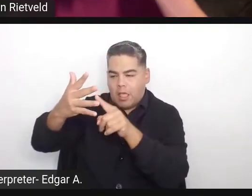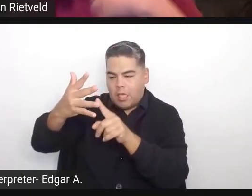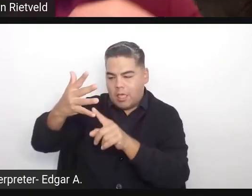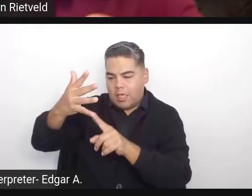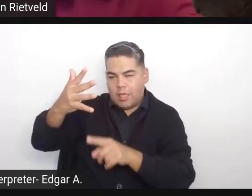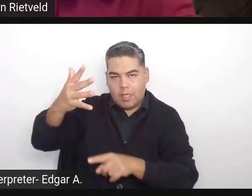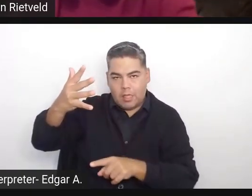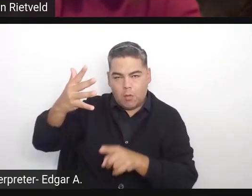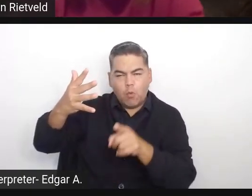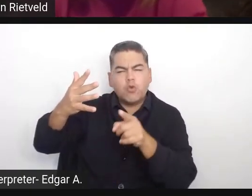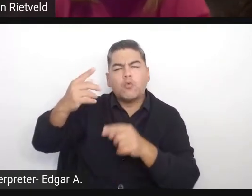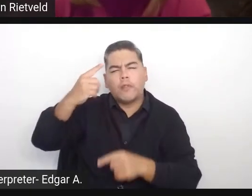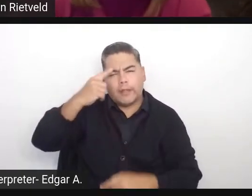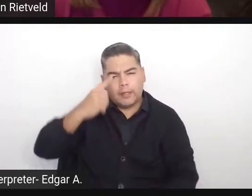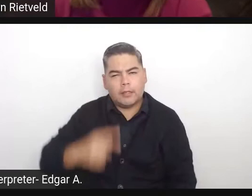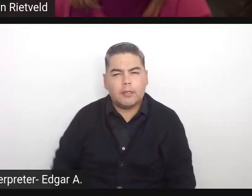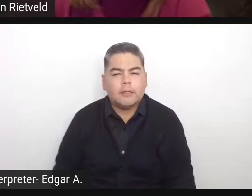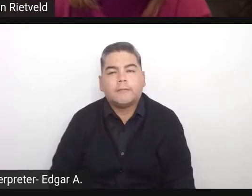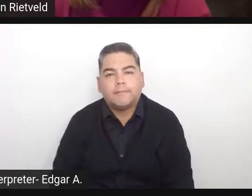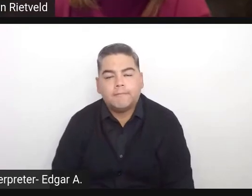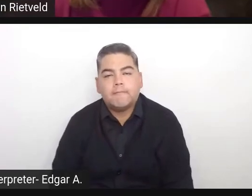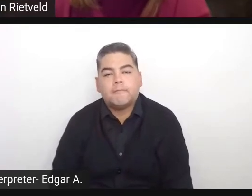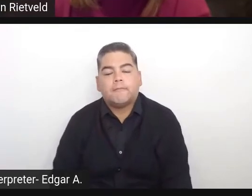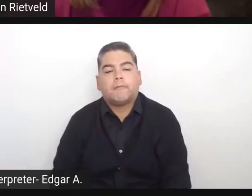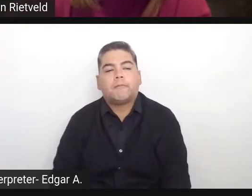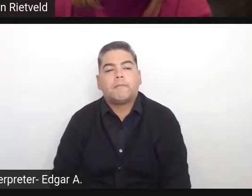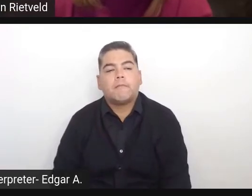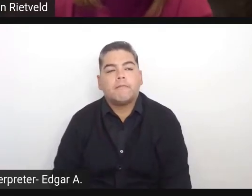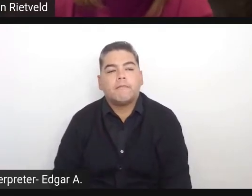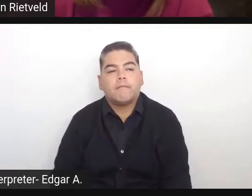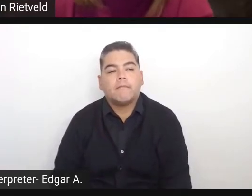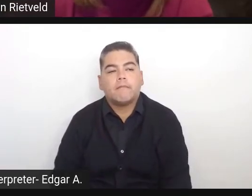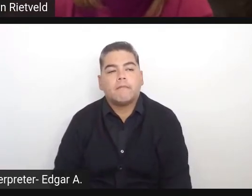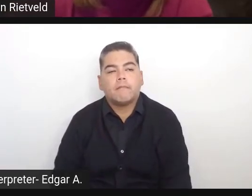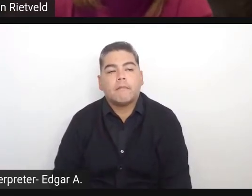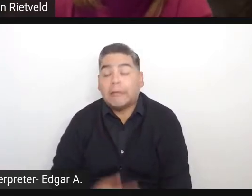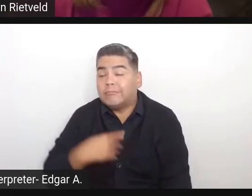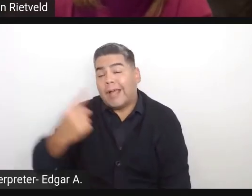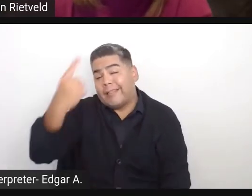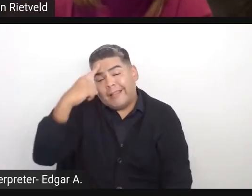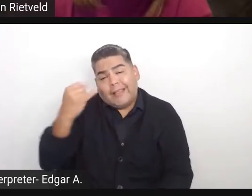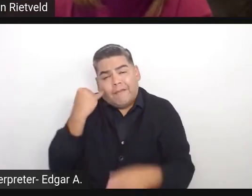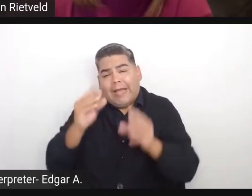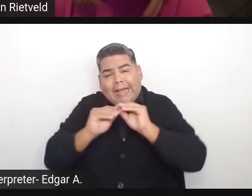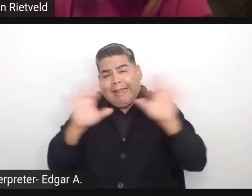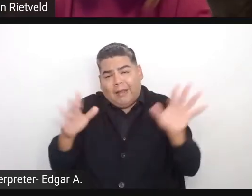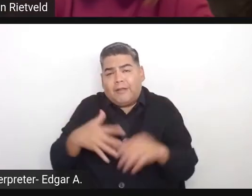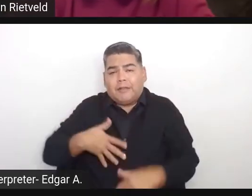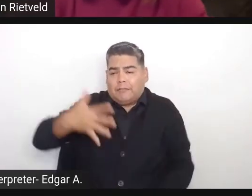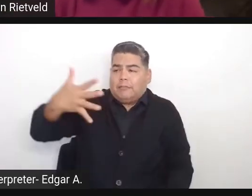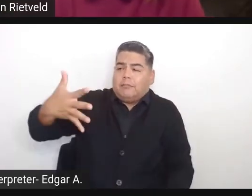I think if you make it clear that that's an empty choice, that's okay. It happens a lot.